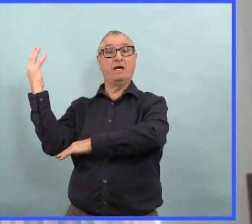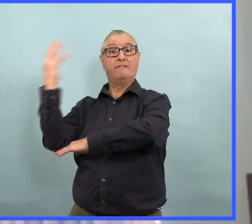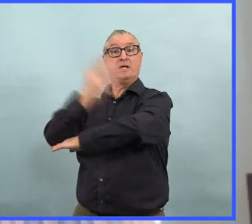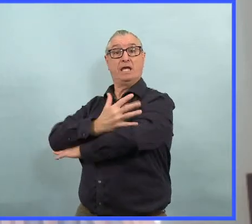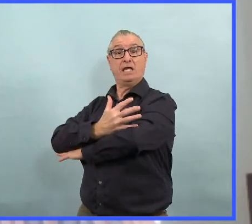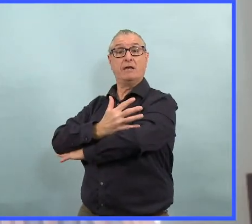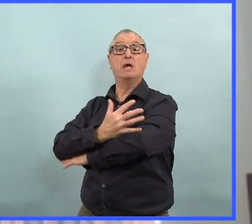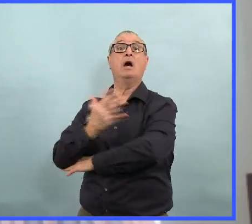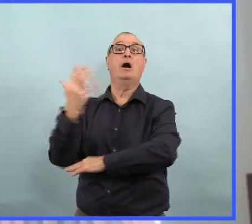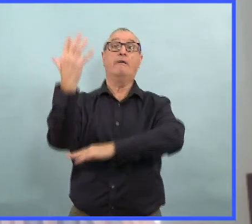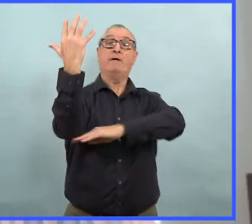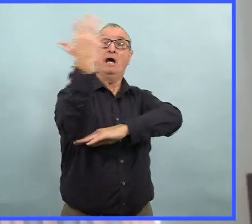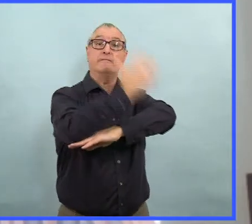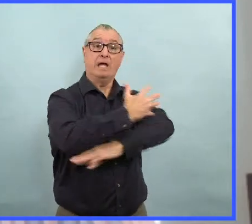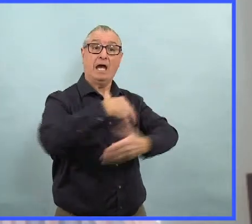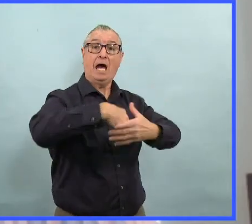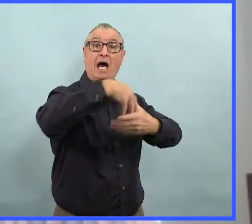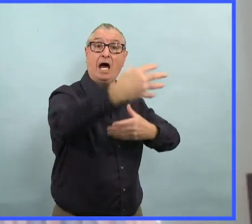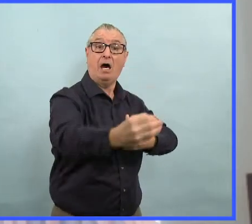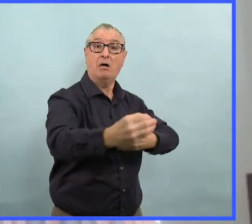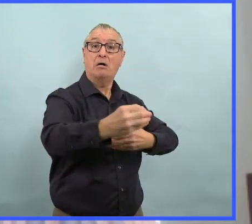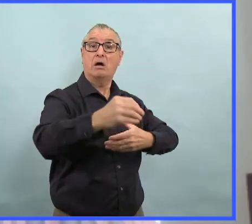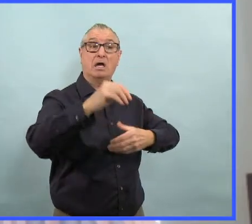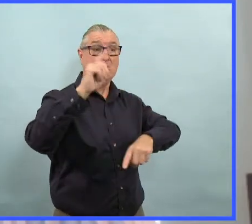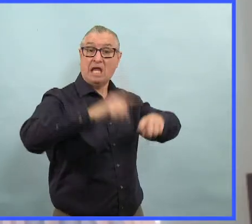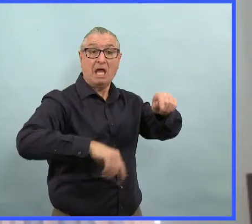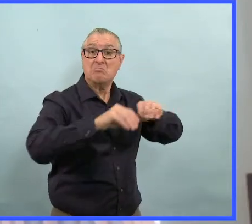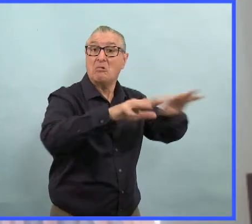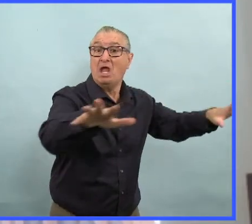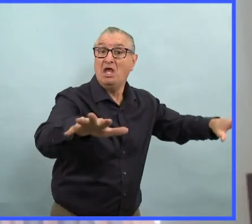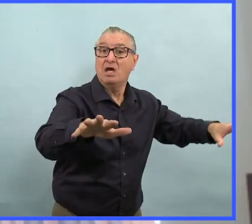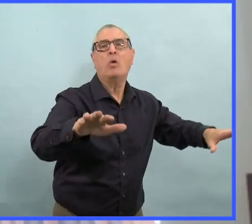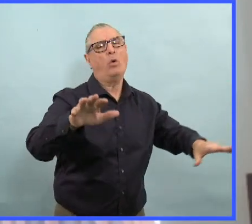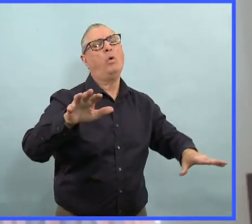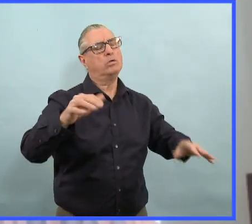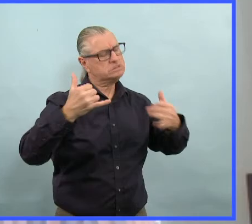people will be exposed we could see the effects on many